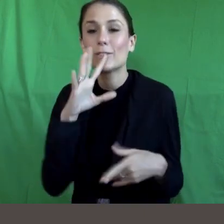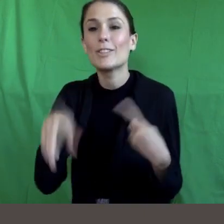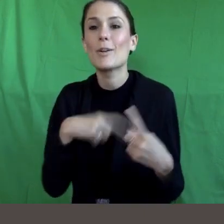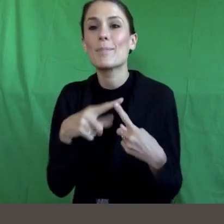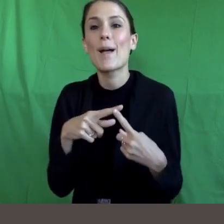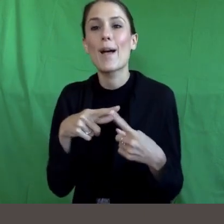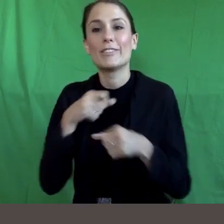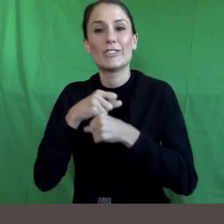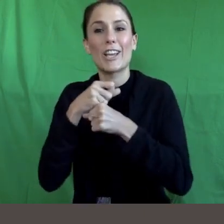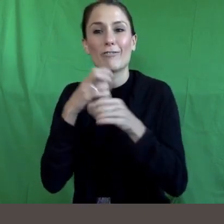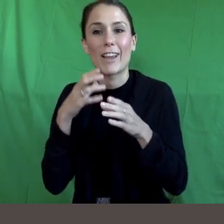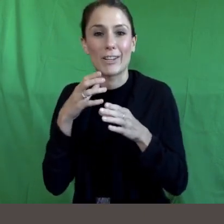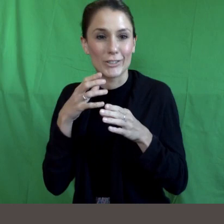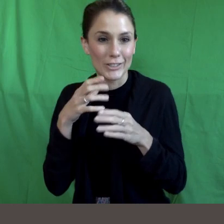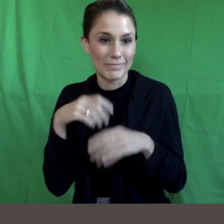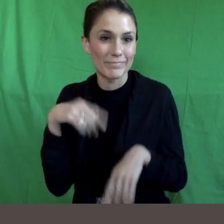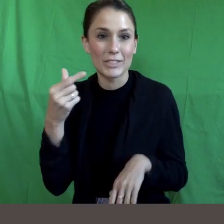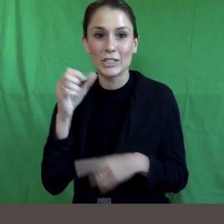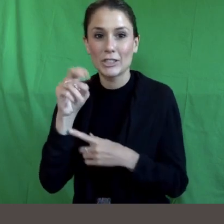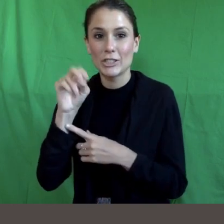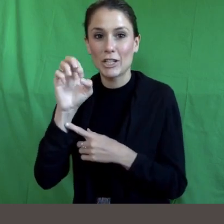And now, let's talk about generators. In this video, we will talk about chaining generators.